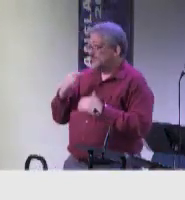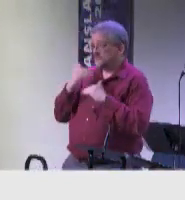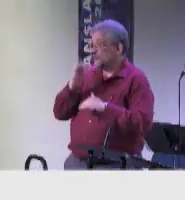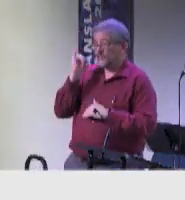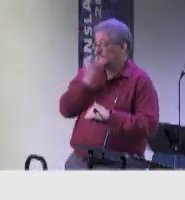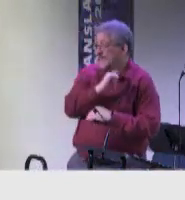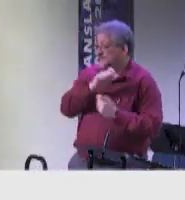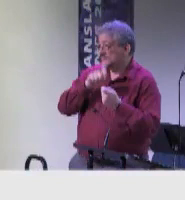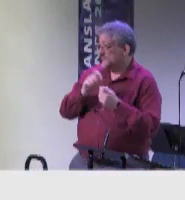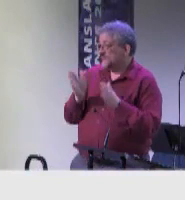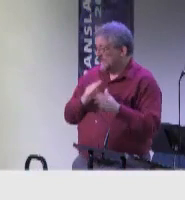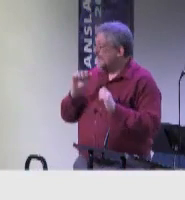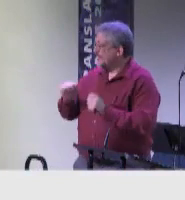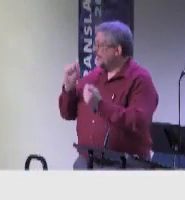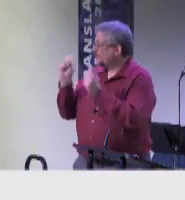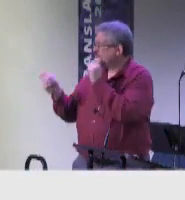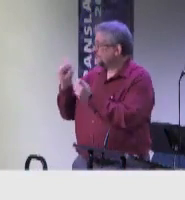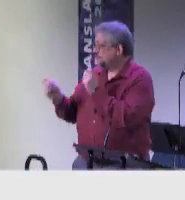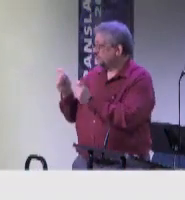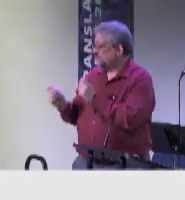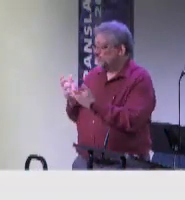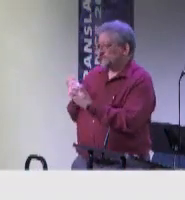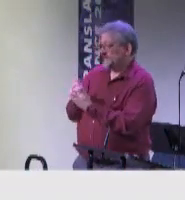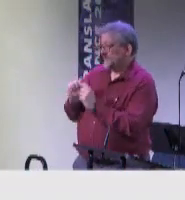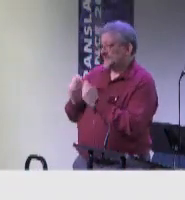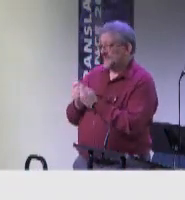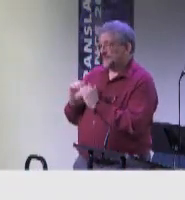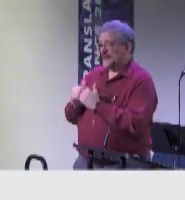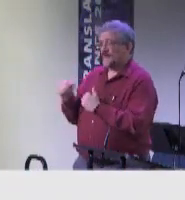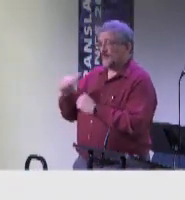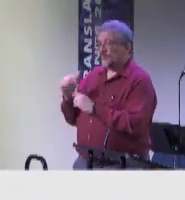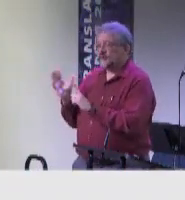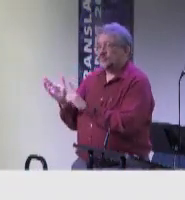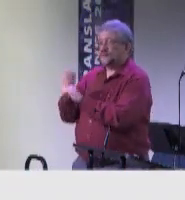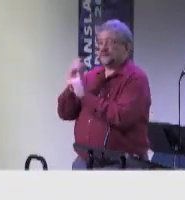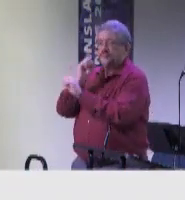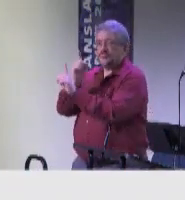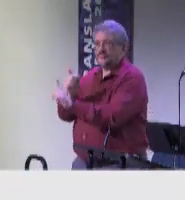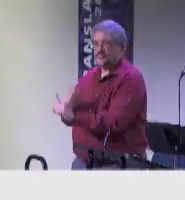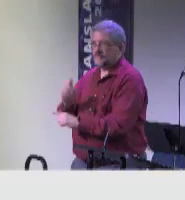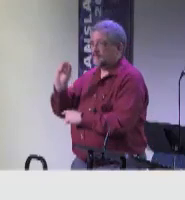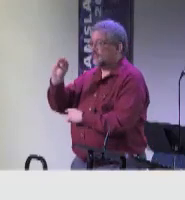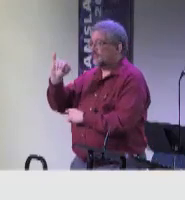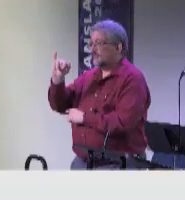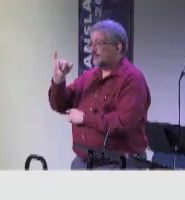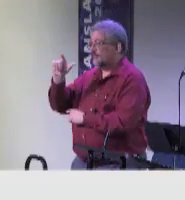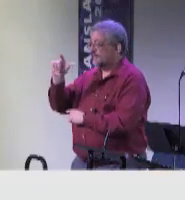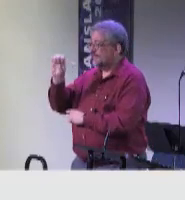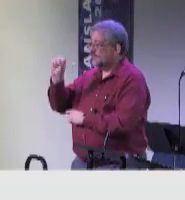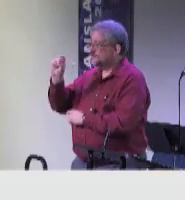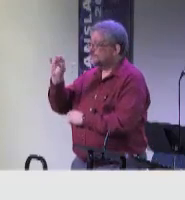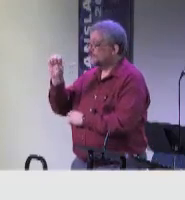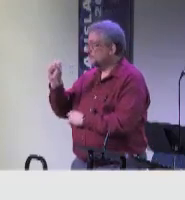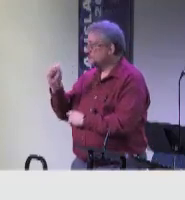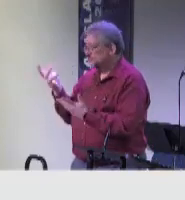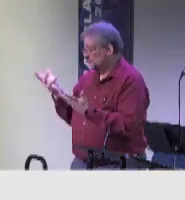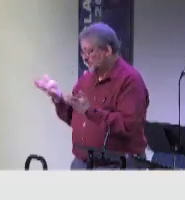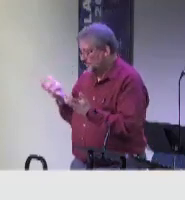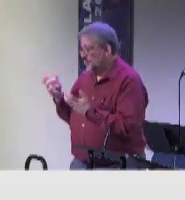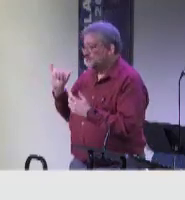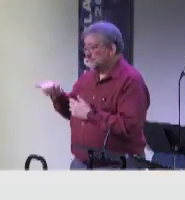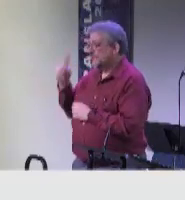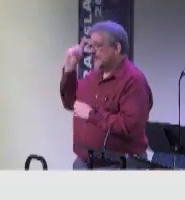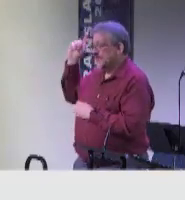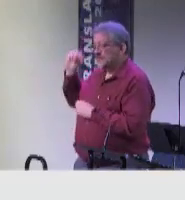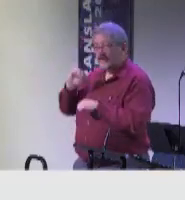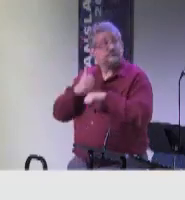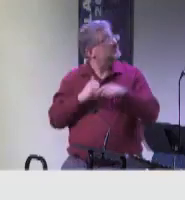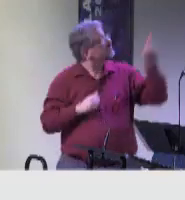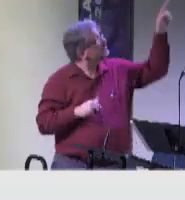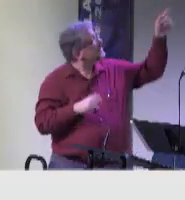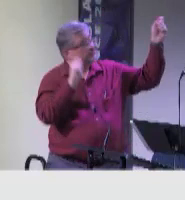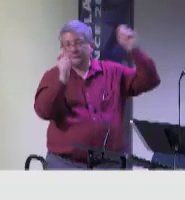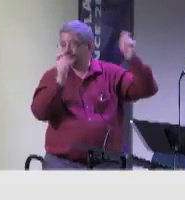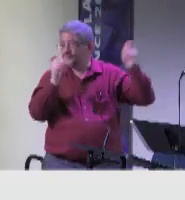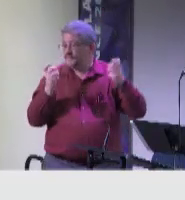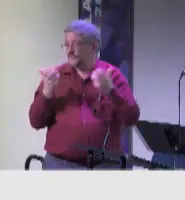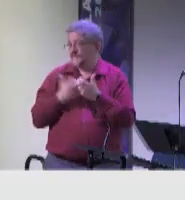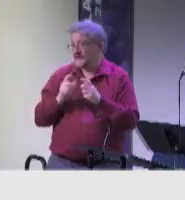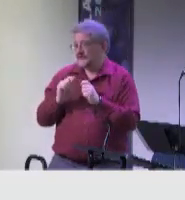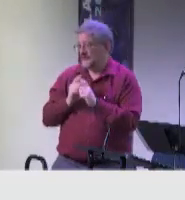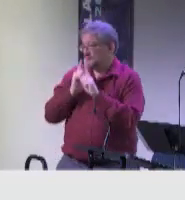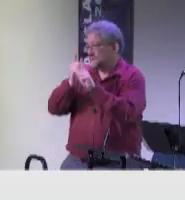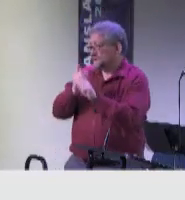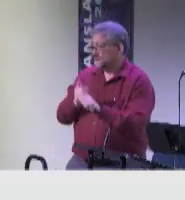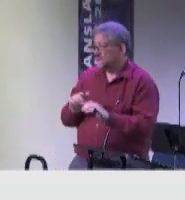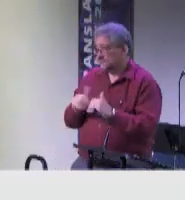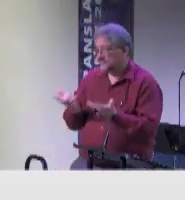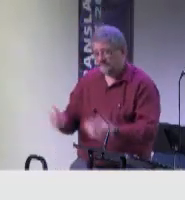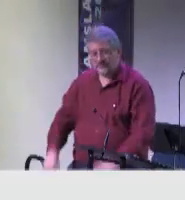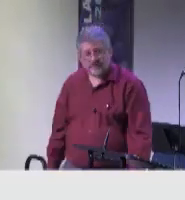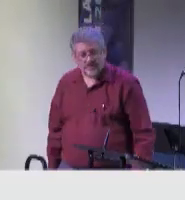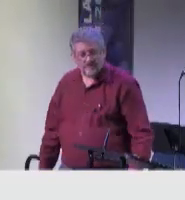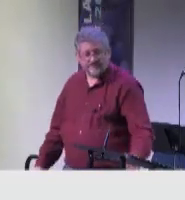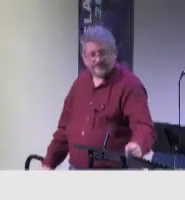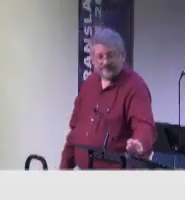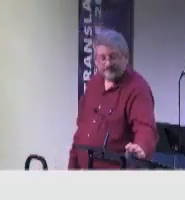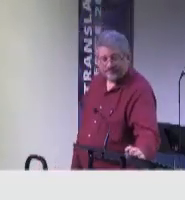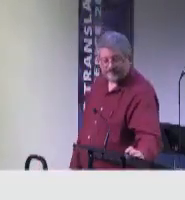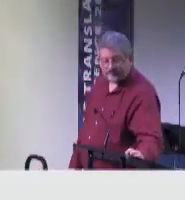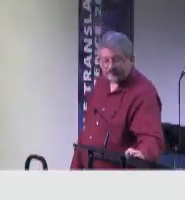According to the team's goals. According to what milestones they establish. To measure progress. And this also allows them to make adjustments.